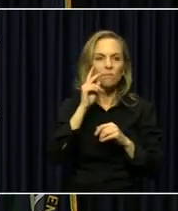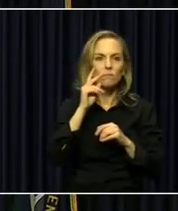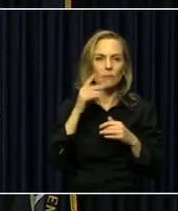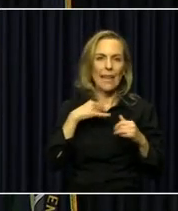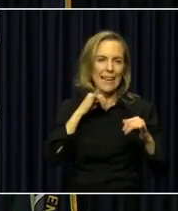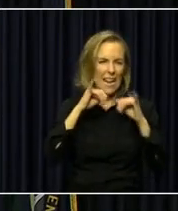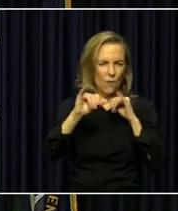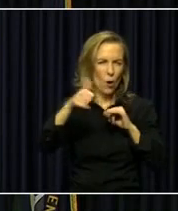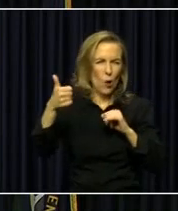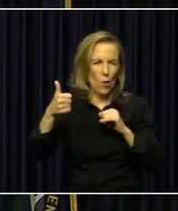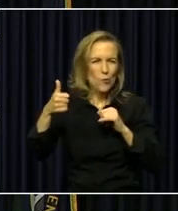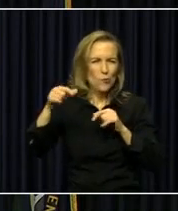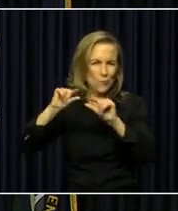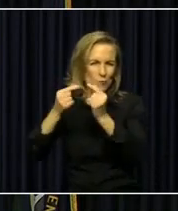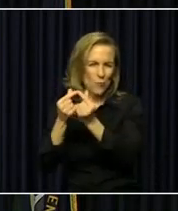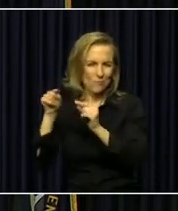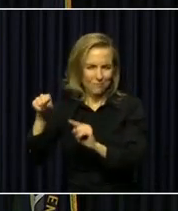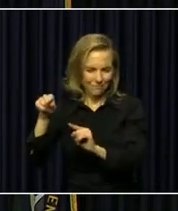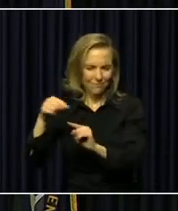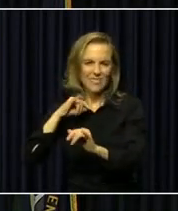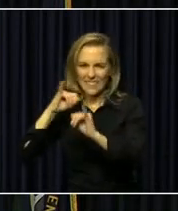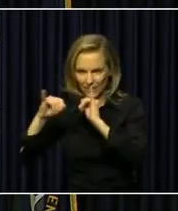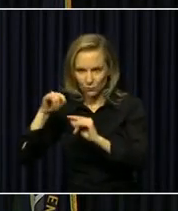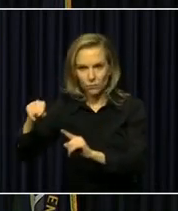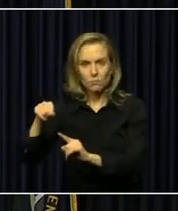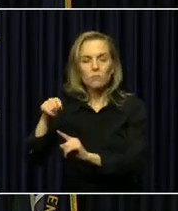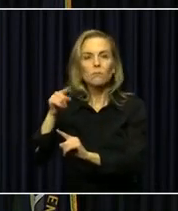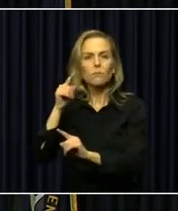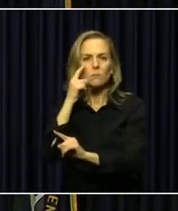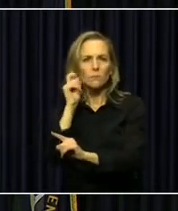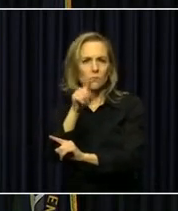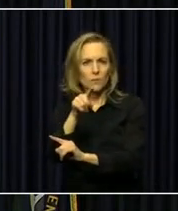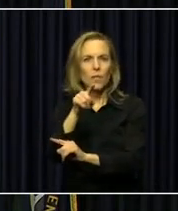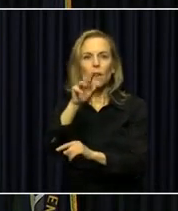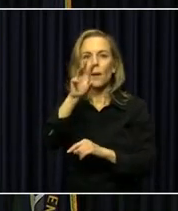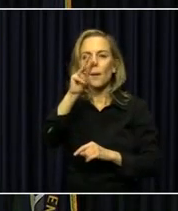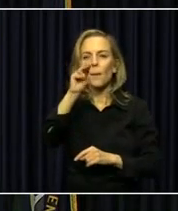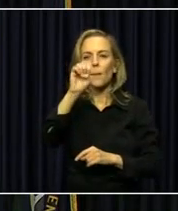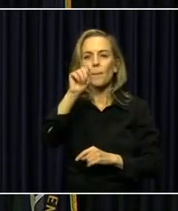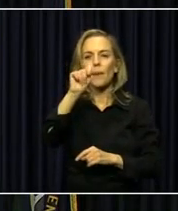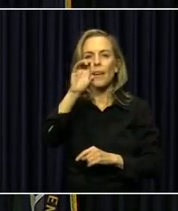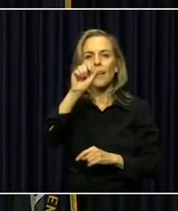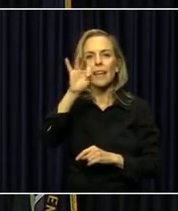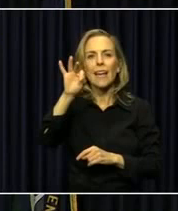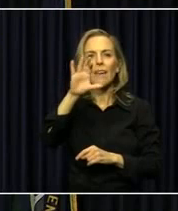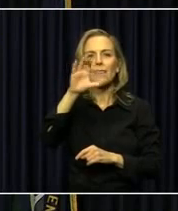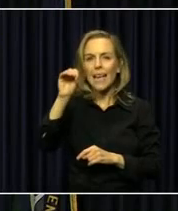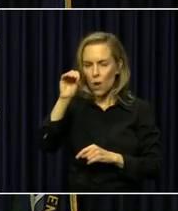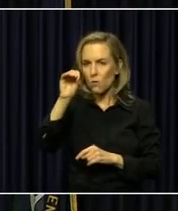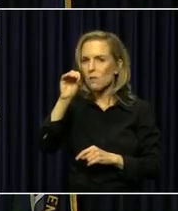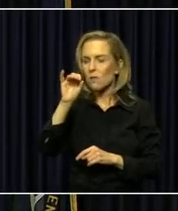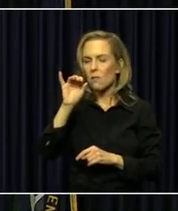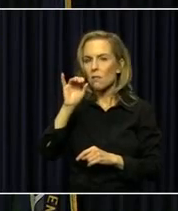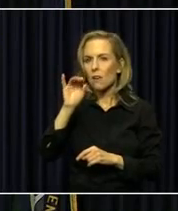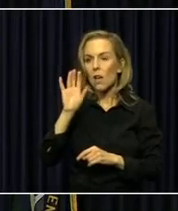HOMES HAVE BEEN HIT HARD THERE AND IN OTHER PARTS OF THE STATE.